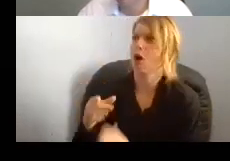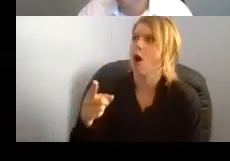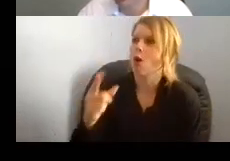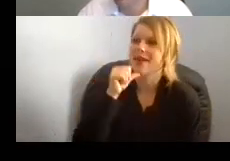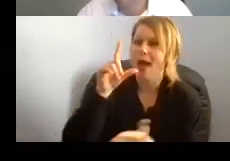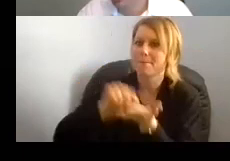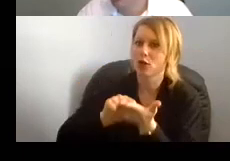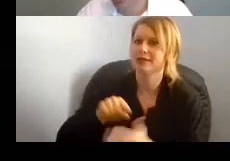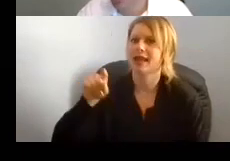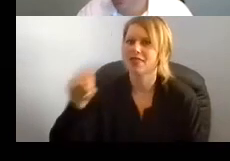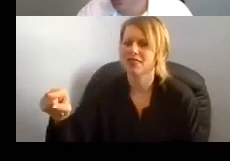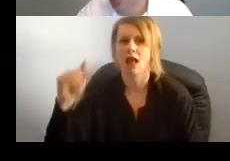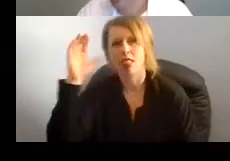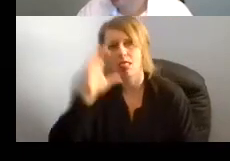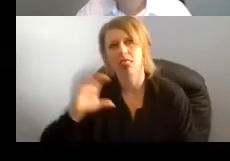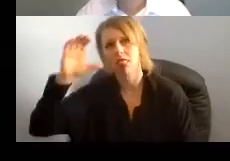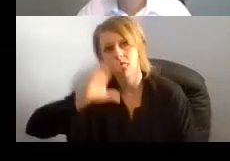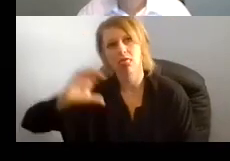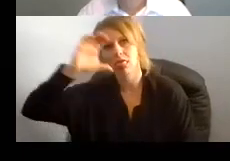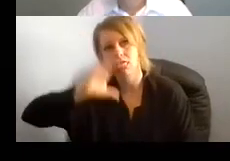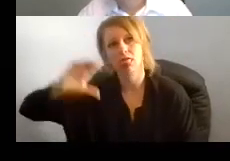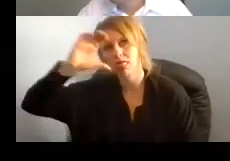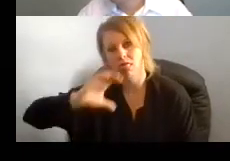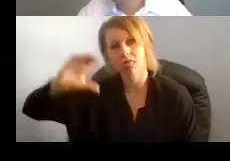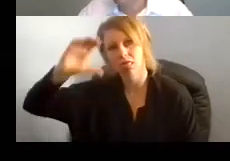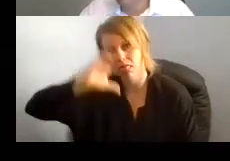so much time looking for it that, you know, what I’ll do is